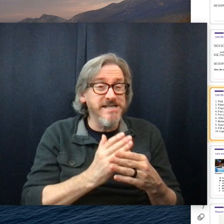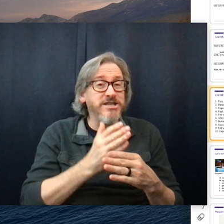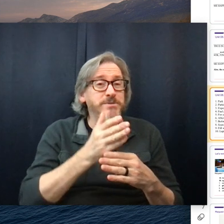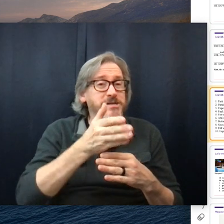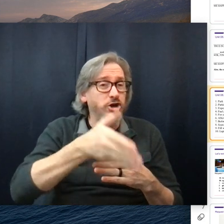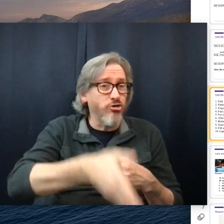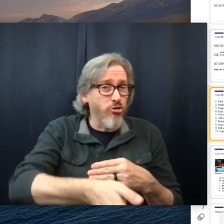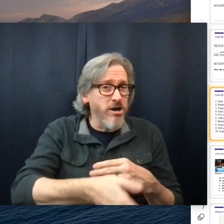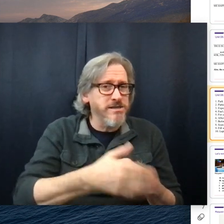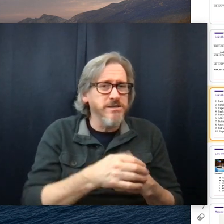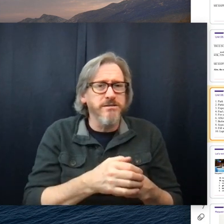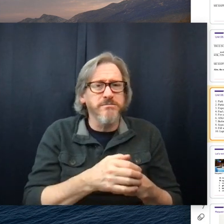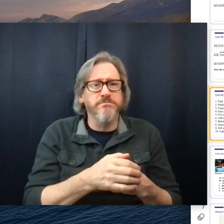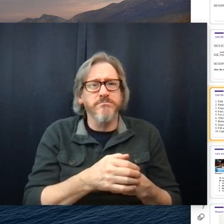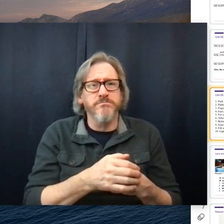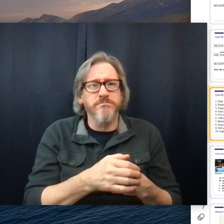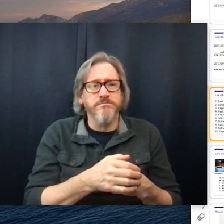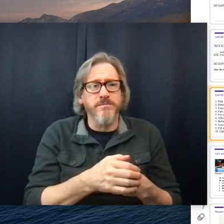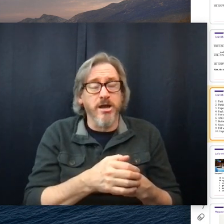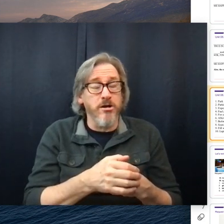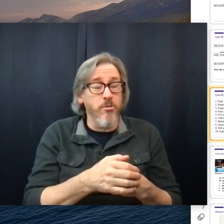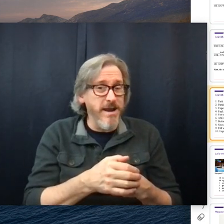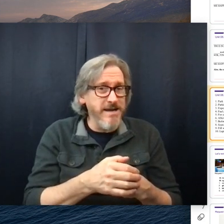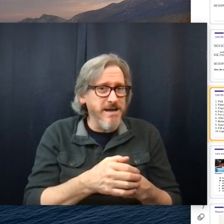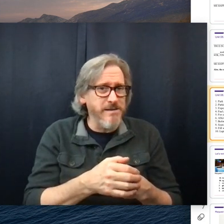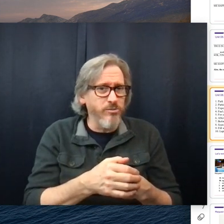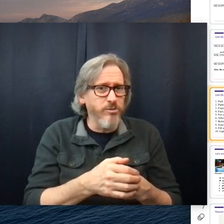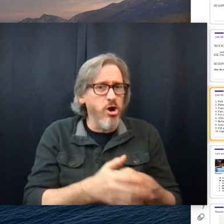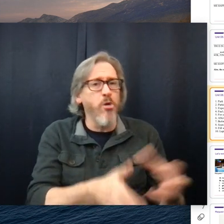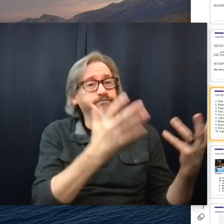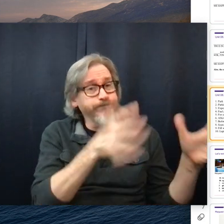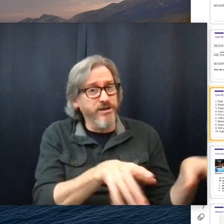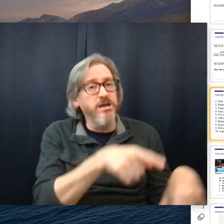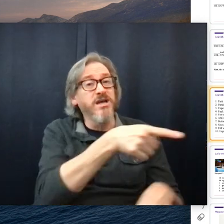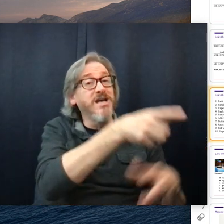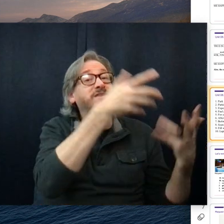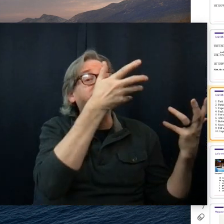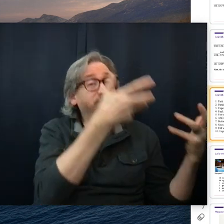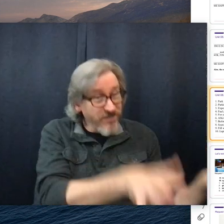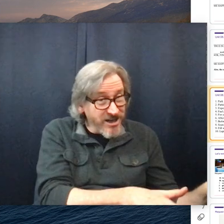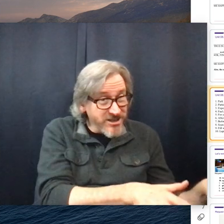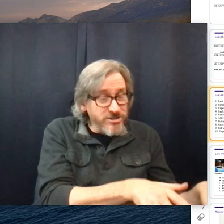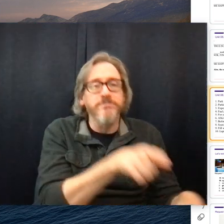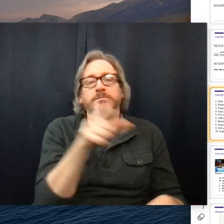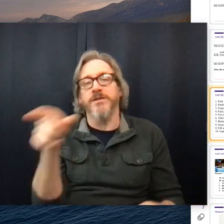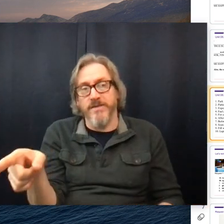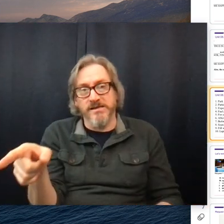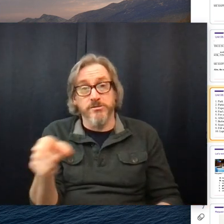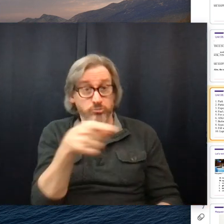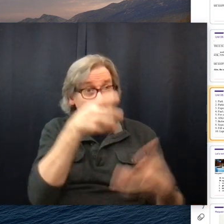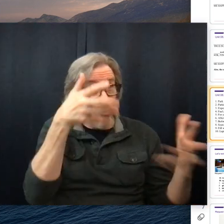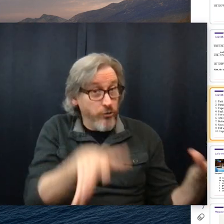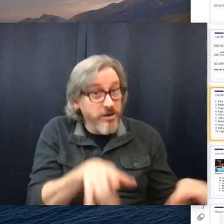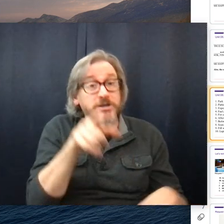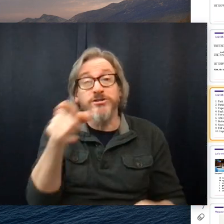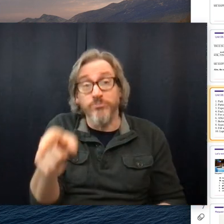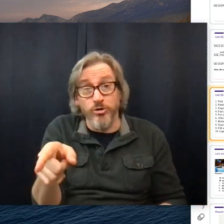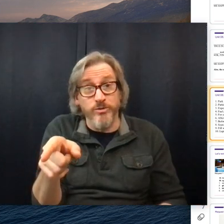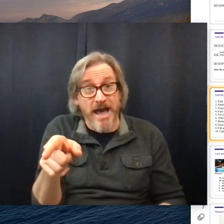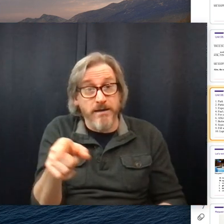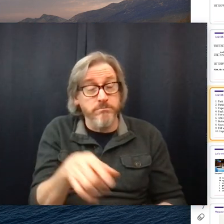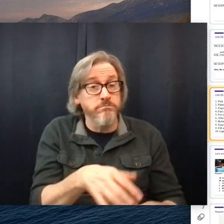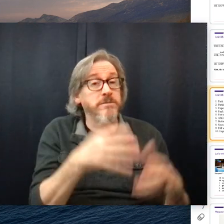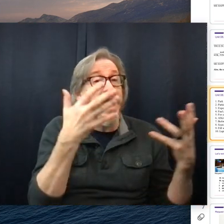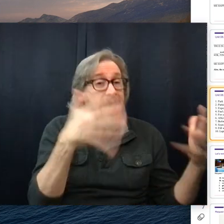this actually means across many times we go finish then this when you finish we'll do that